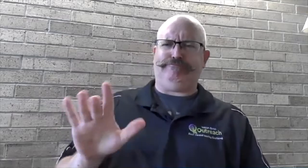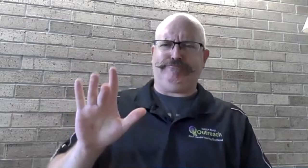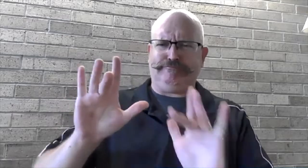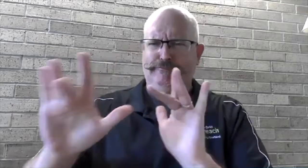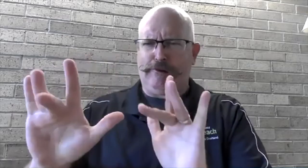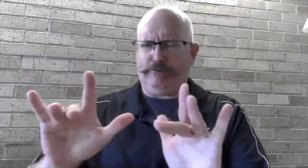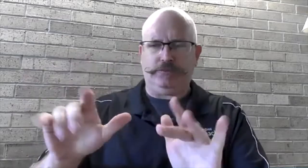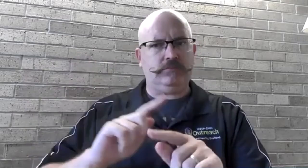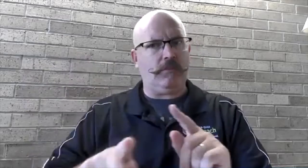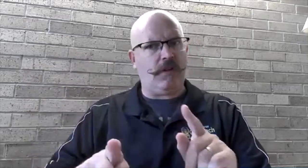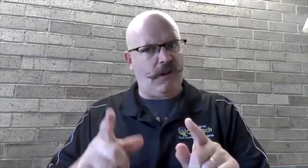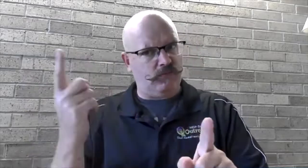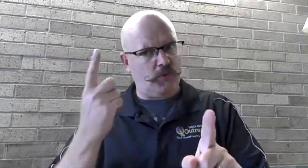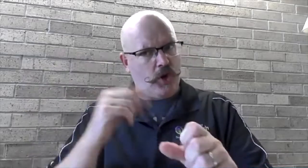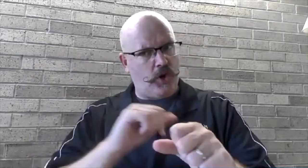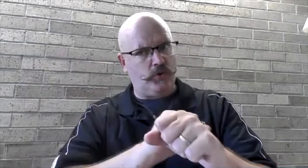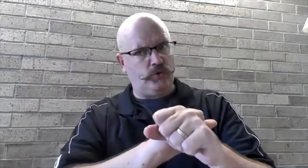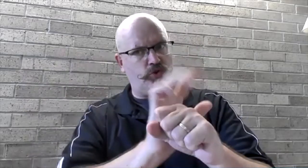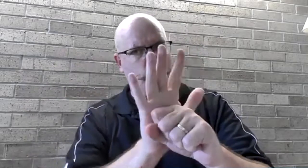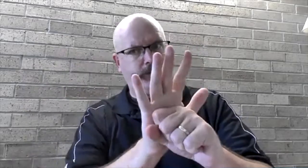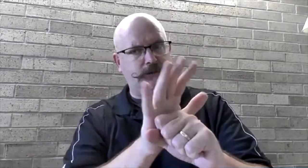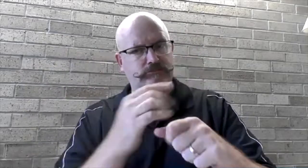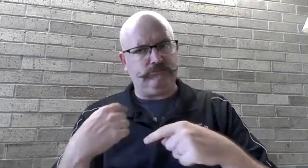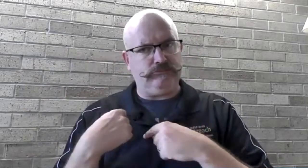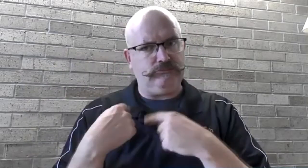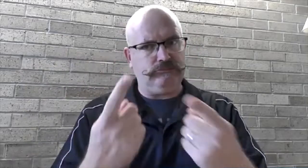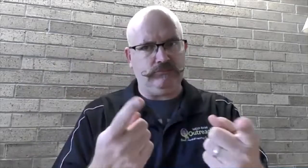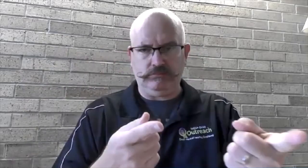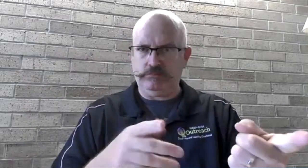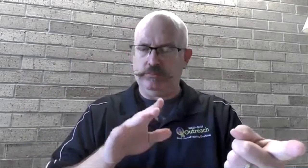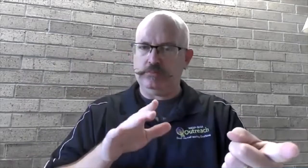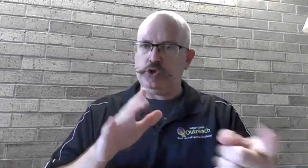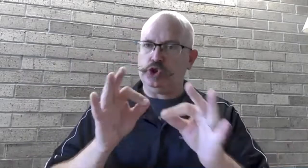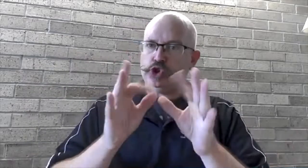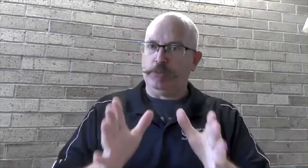(Scott) As you know some interpreters don't really like to be touched and especially now in the time of COVID.